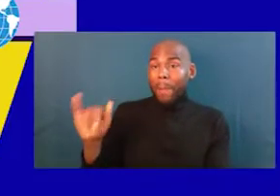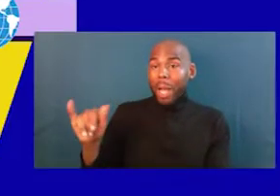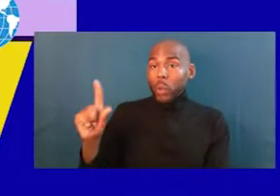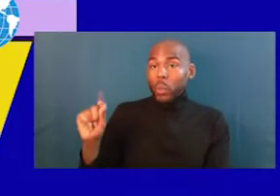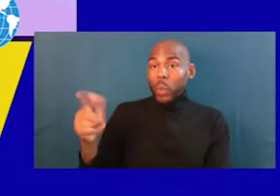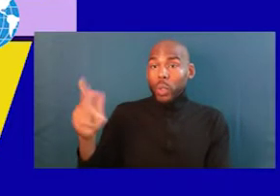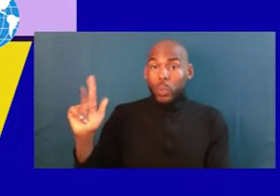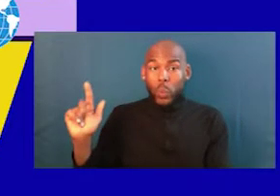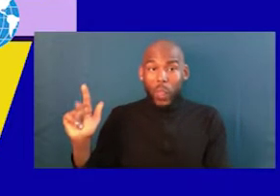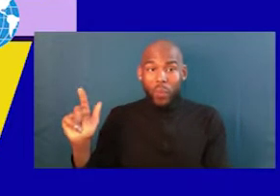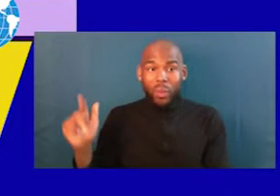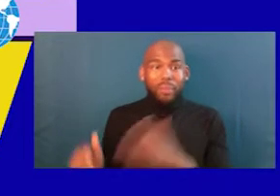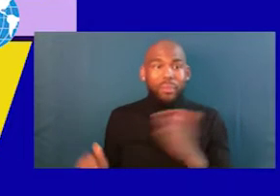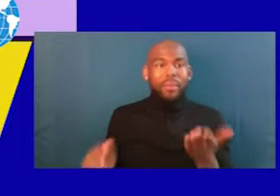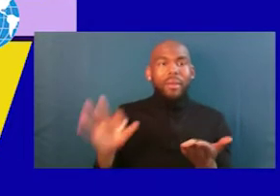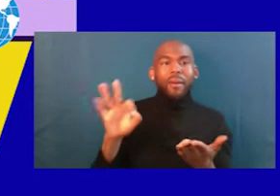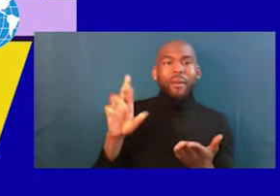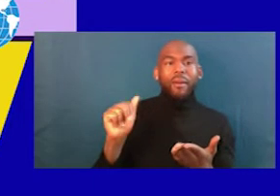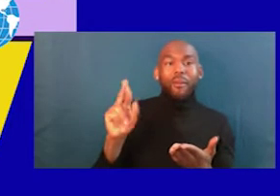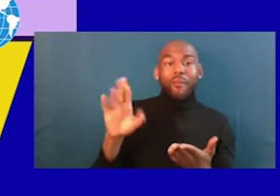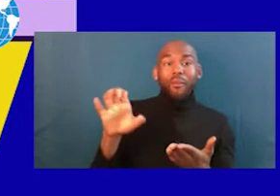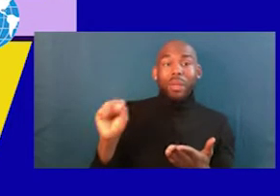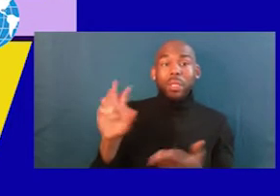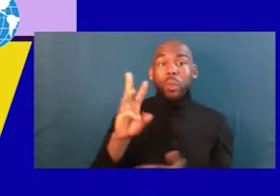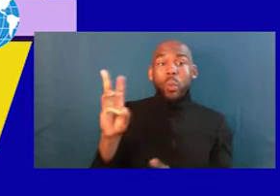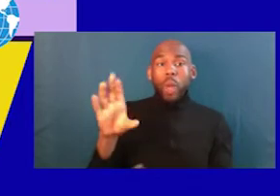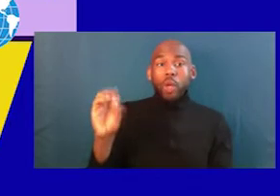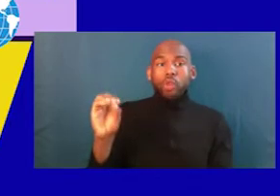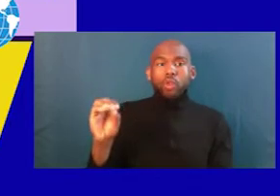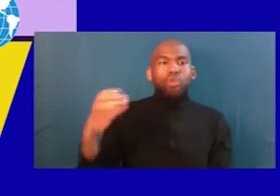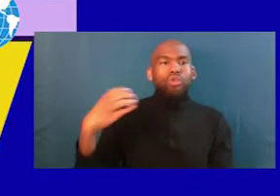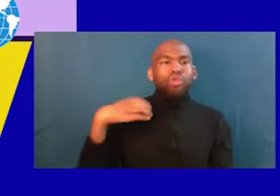Frances West, founder, FrancesWestCo. Chair of strategy and development committee for